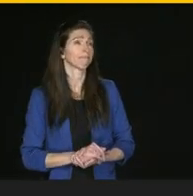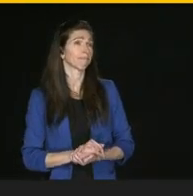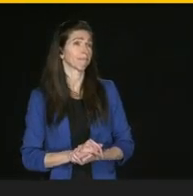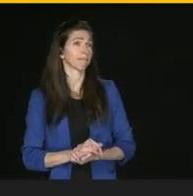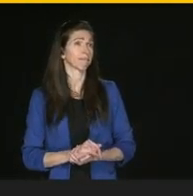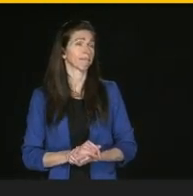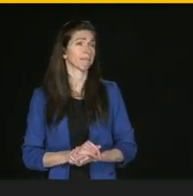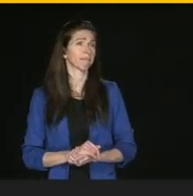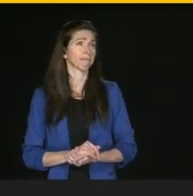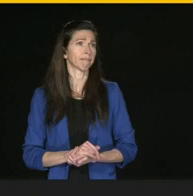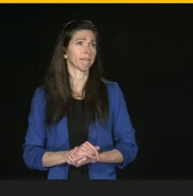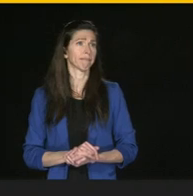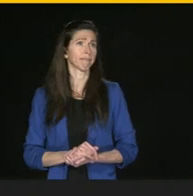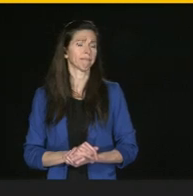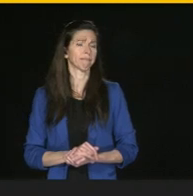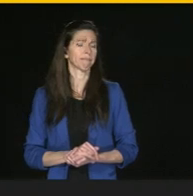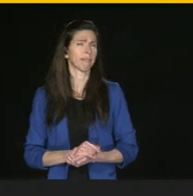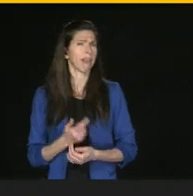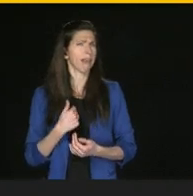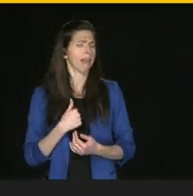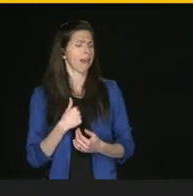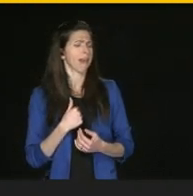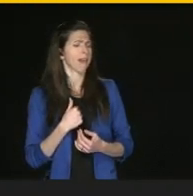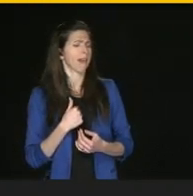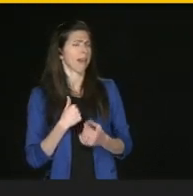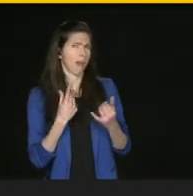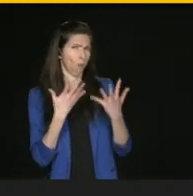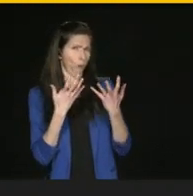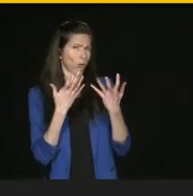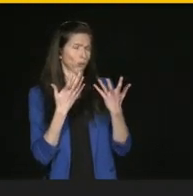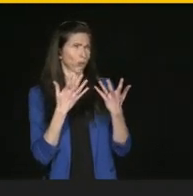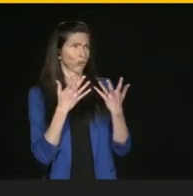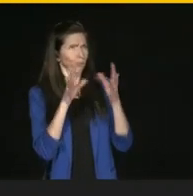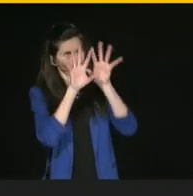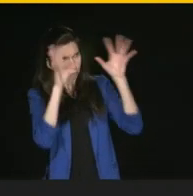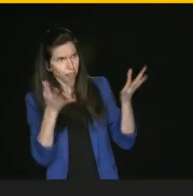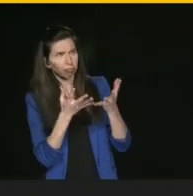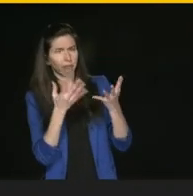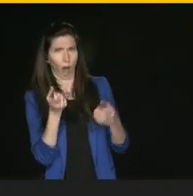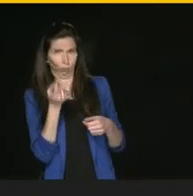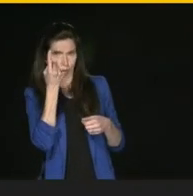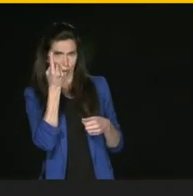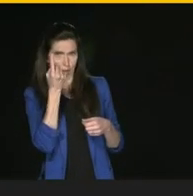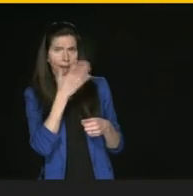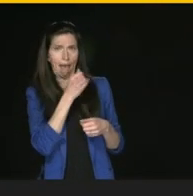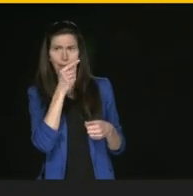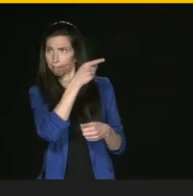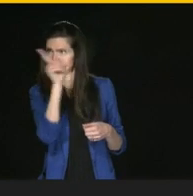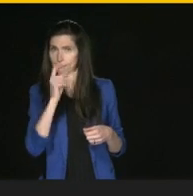MORNING, EVERYONE. NOW, I UNDERSTAND THE SITUATION, BUT CANADIANS WANT TO UNDERSTAND